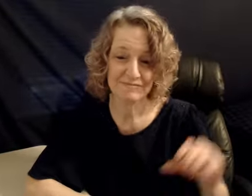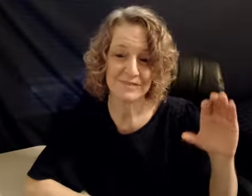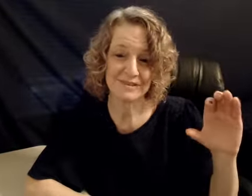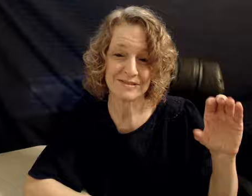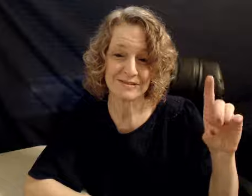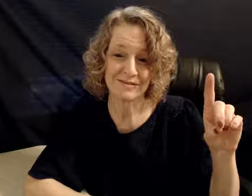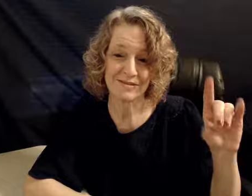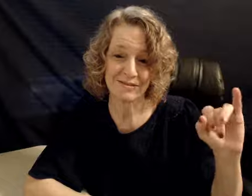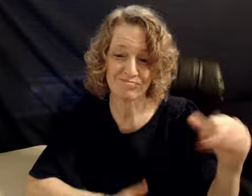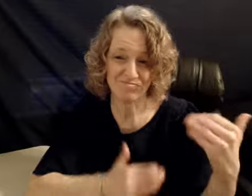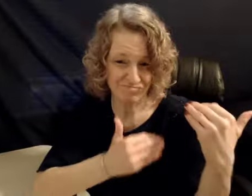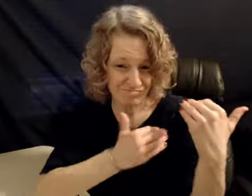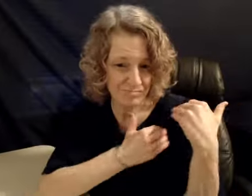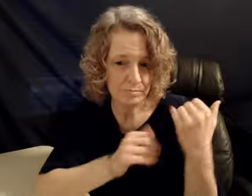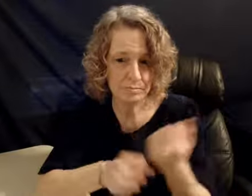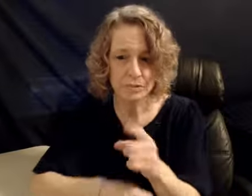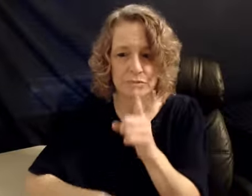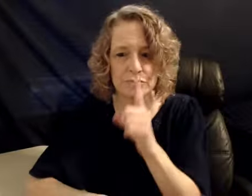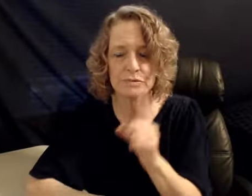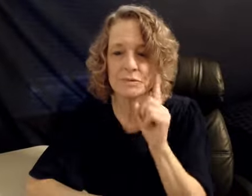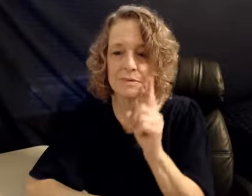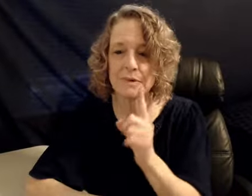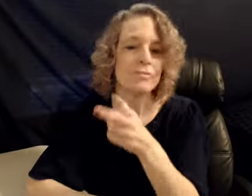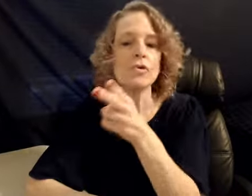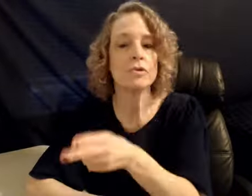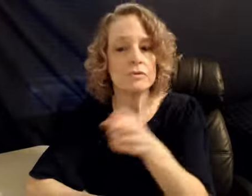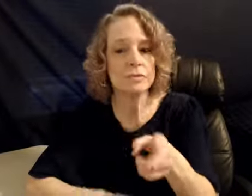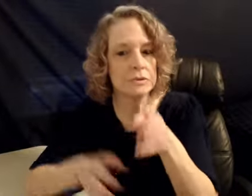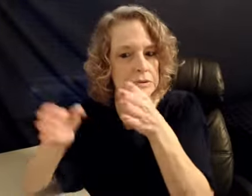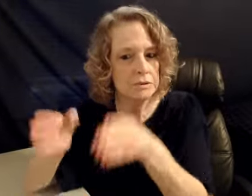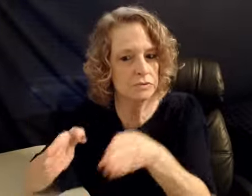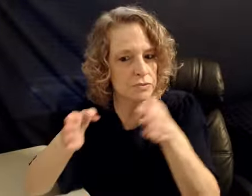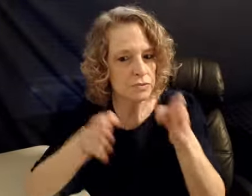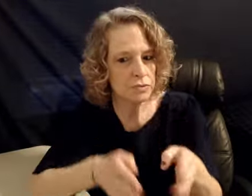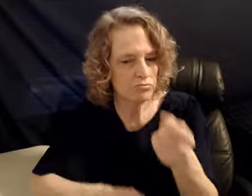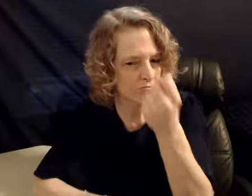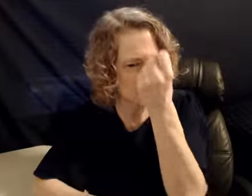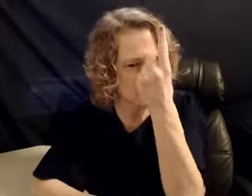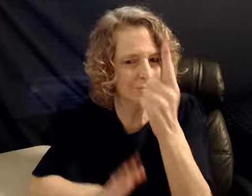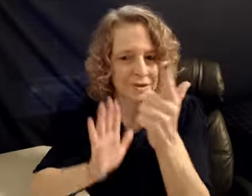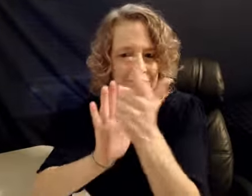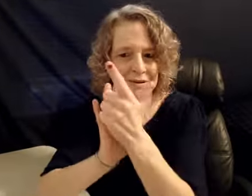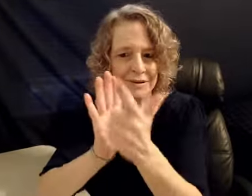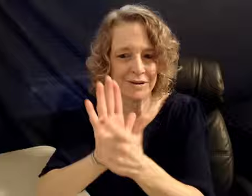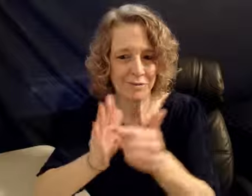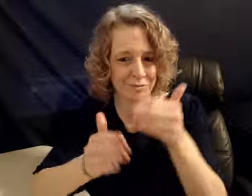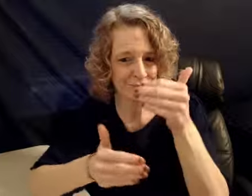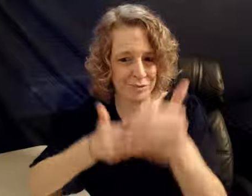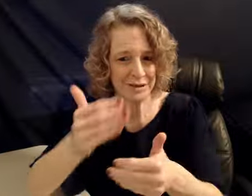CDI has responsibility to ensure D/HH individuals to understand the legal process.